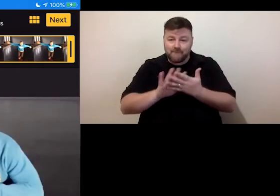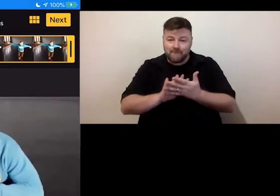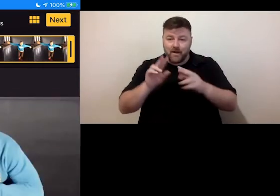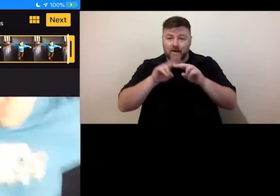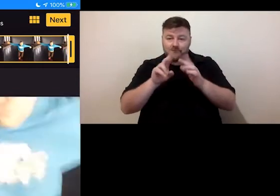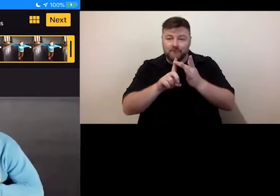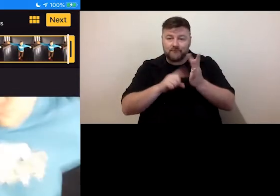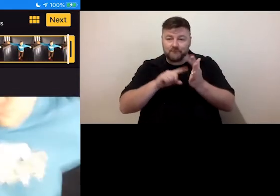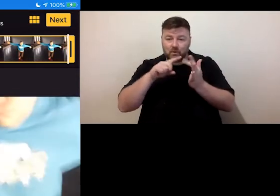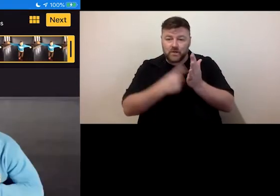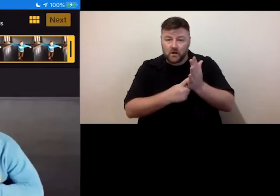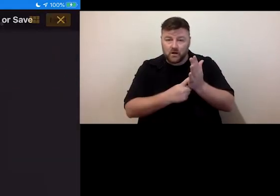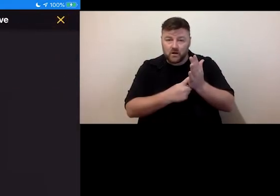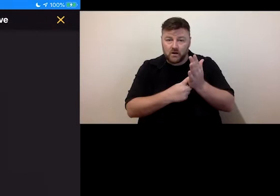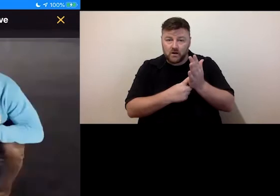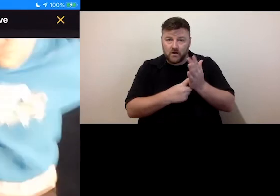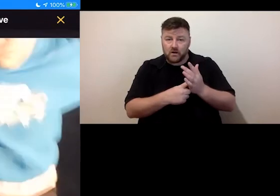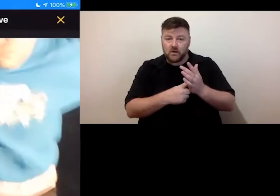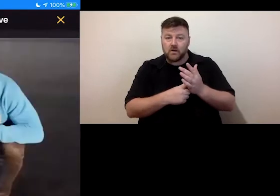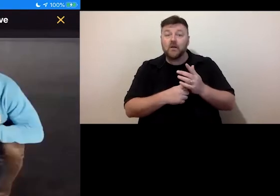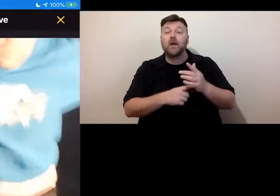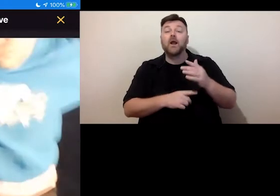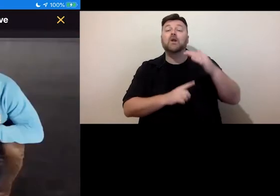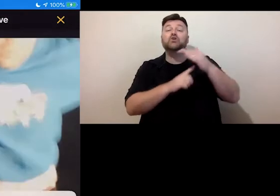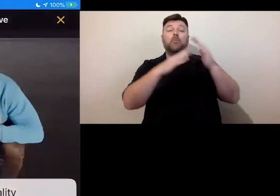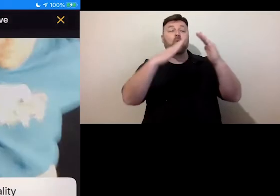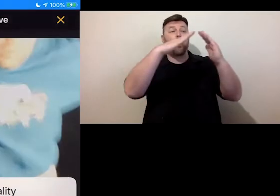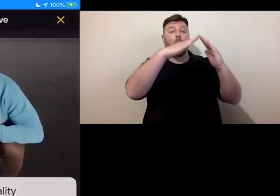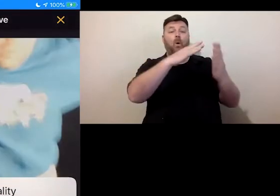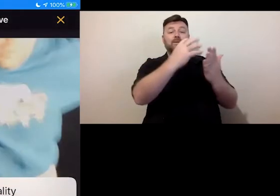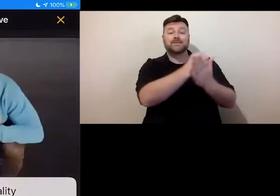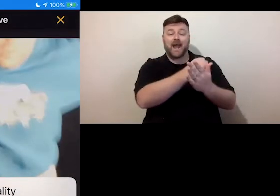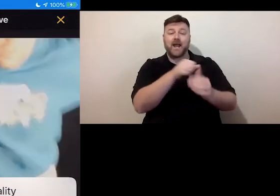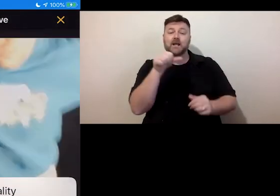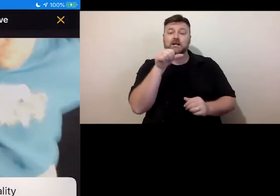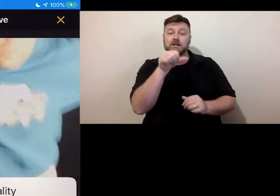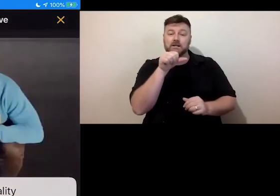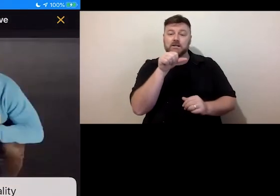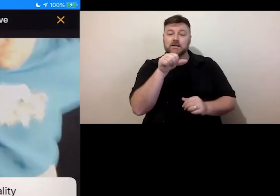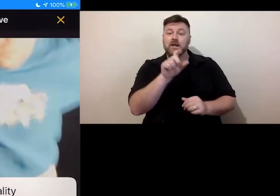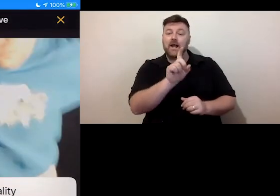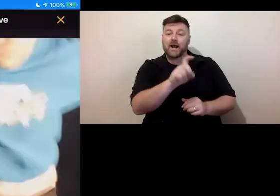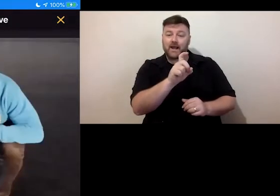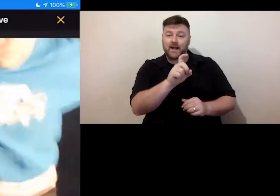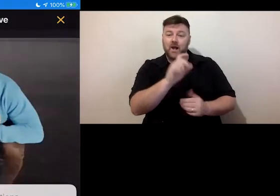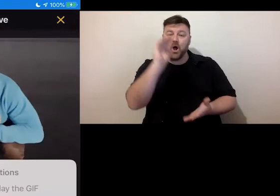corner, and save, I want to choose "low quality". And then I want to